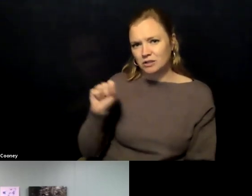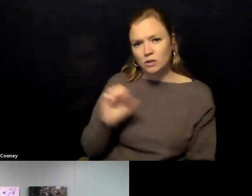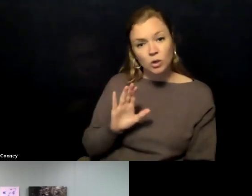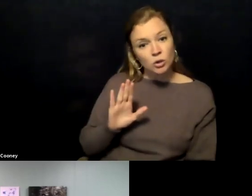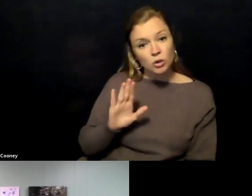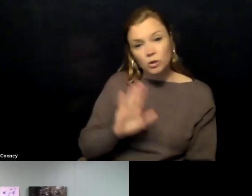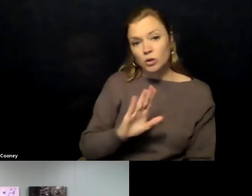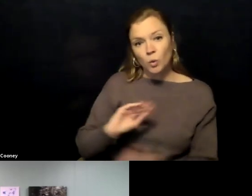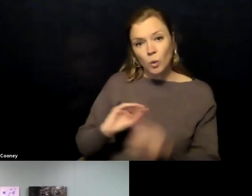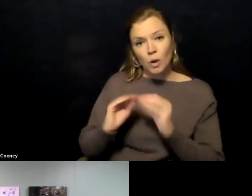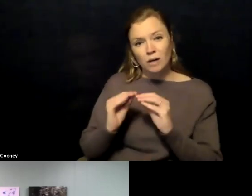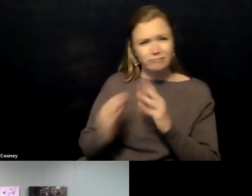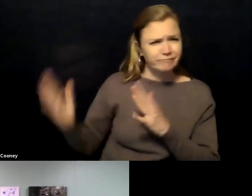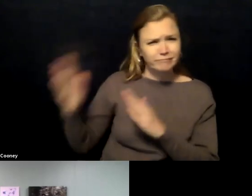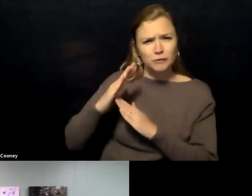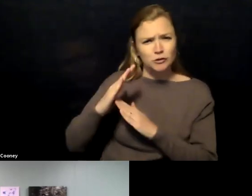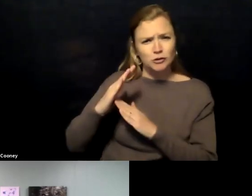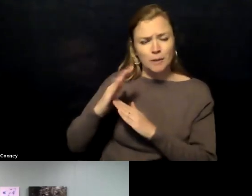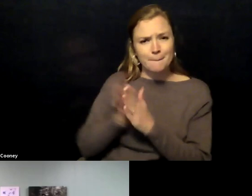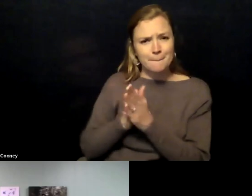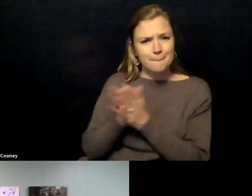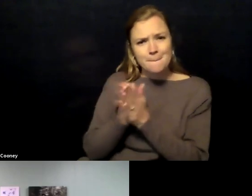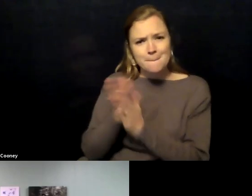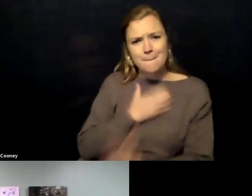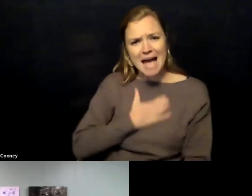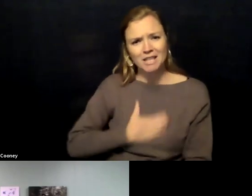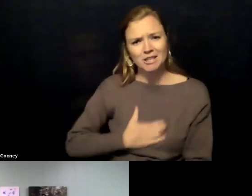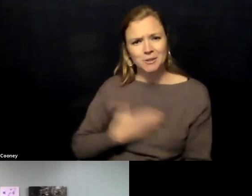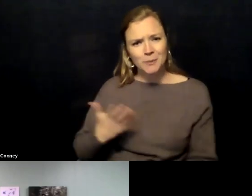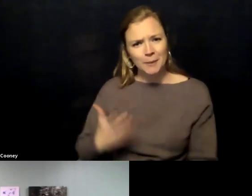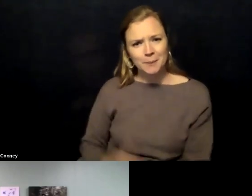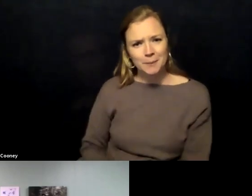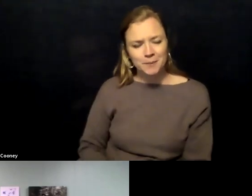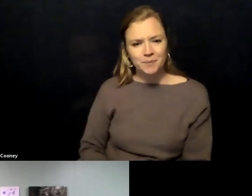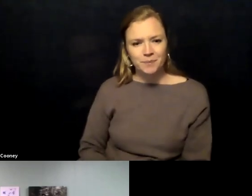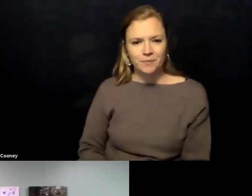[Tina] This is tough, isn't it? Conservation I think is one of those things that